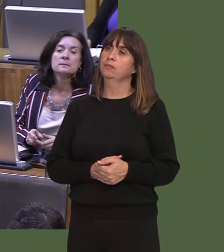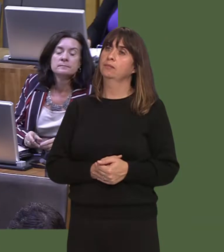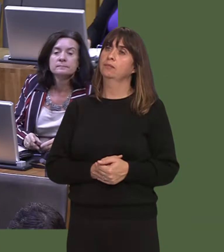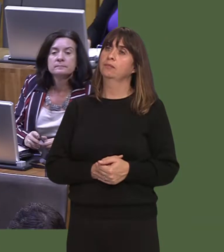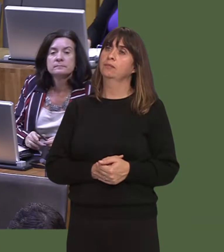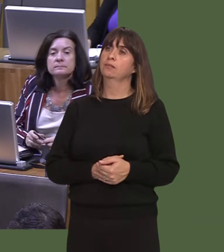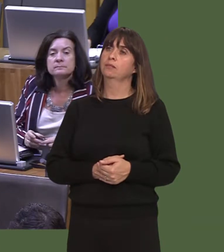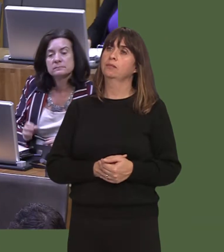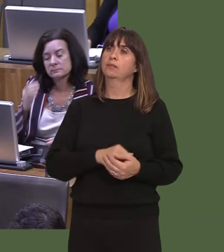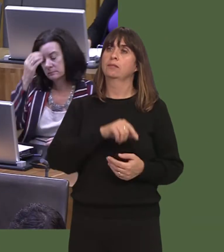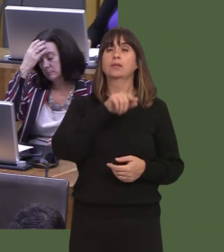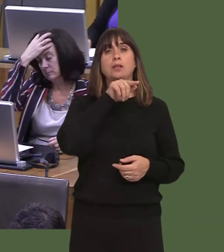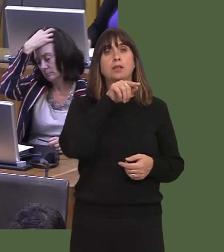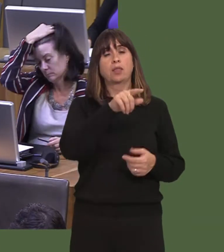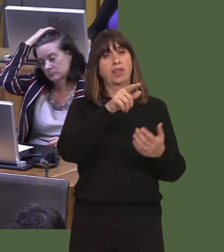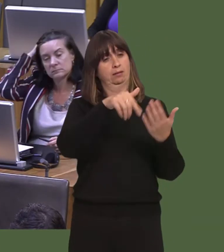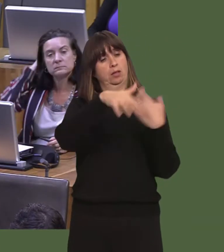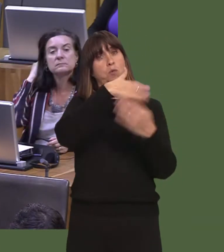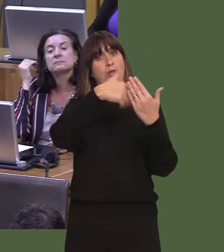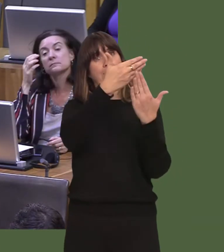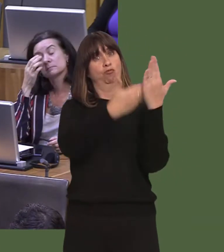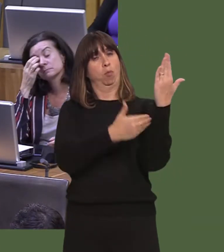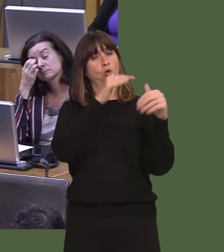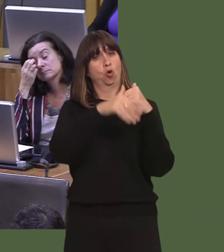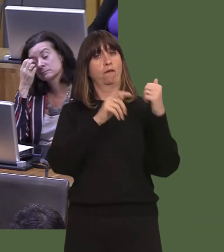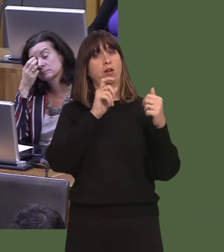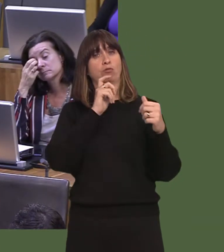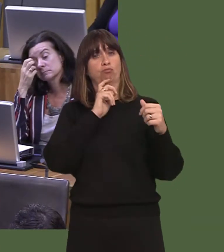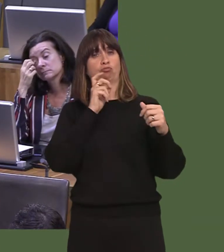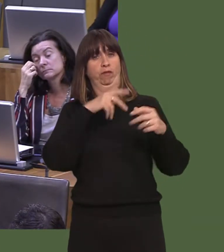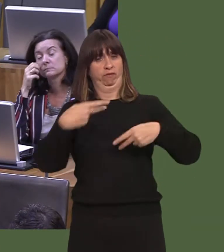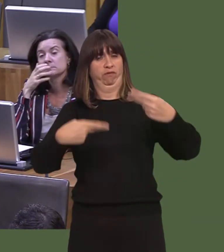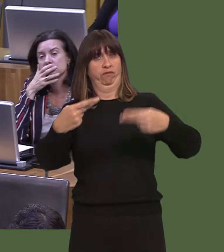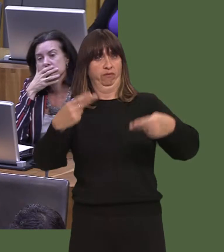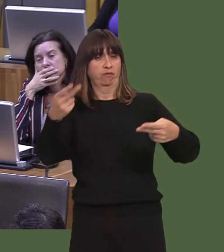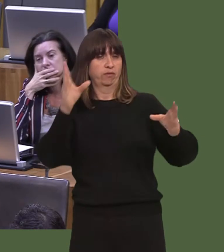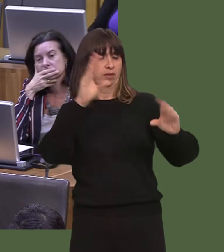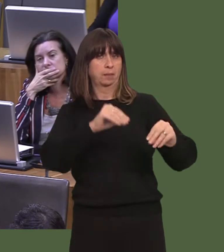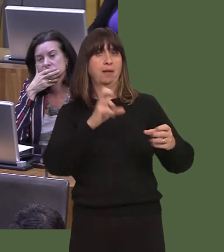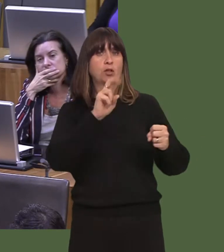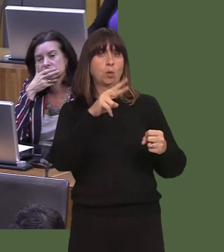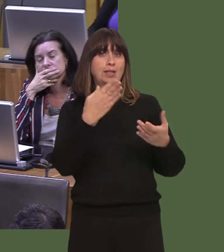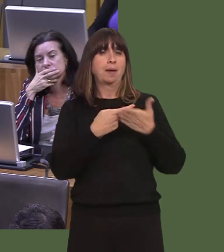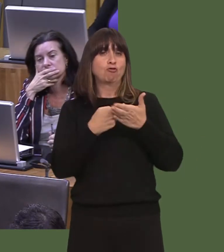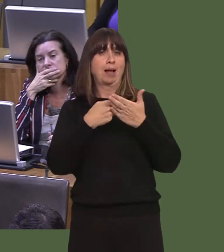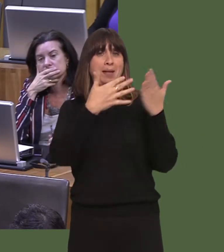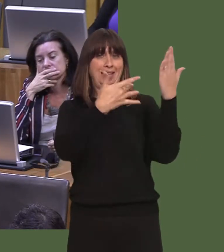and Communities Committee's report into rough-sleeping. We've set out our detailed reply to the 29 recommendations that were contained there.